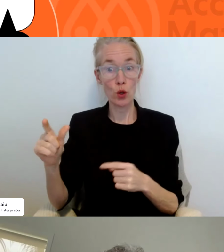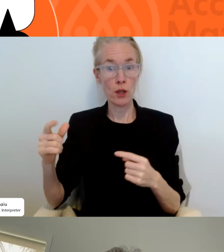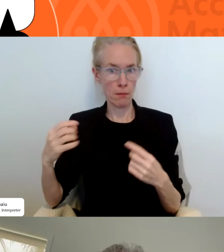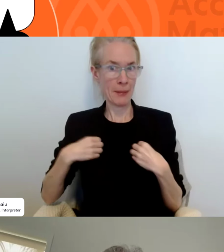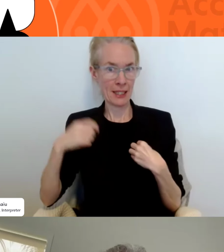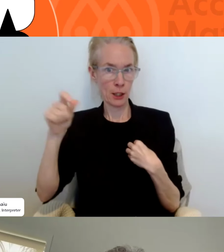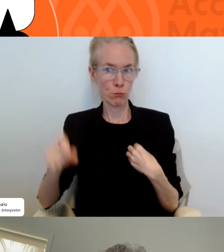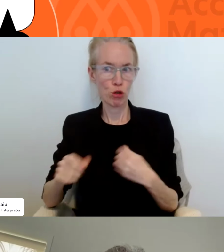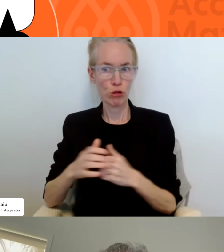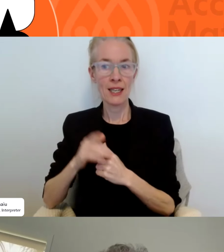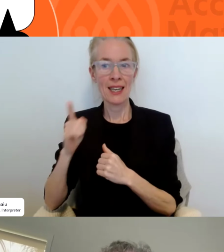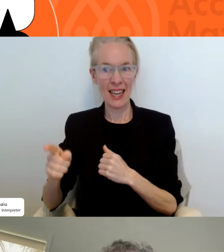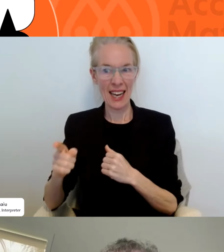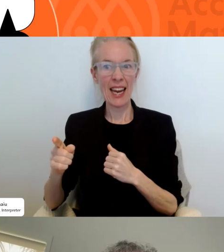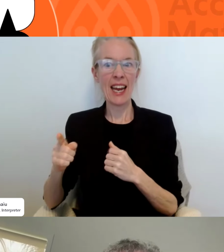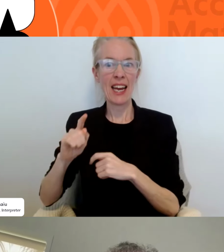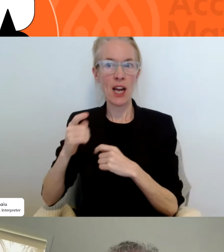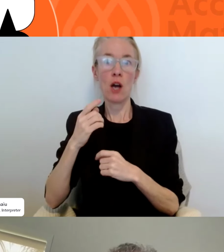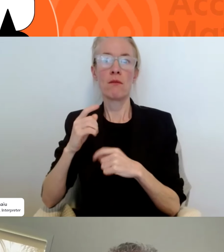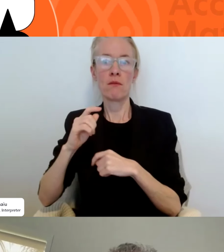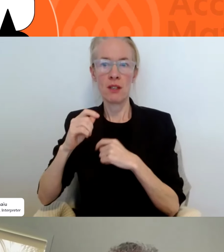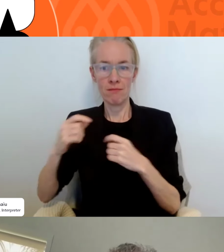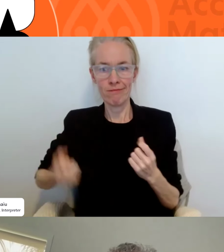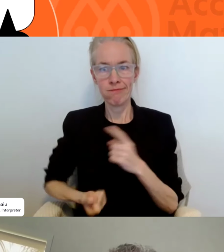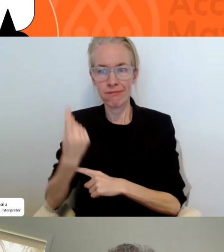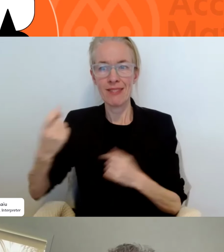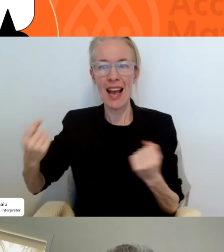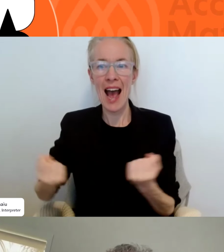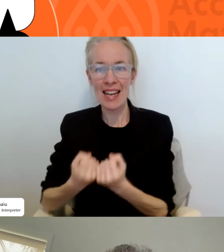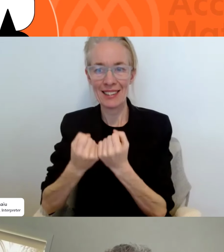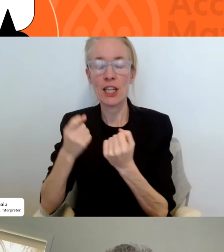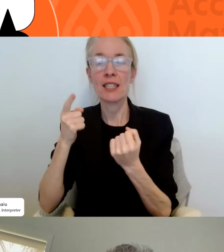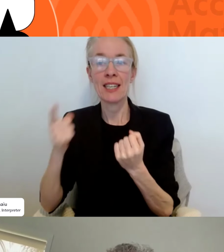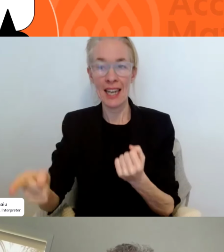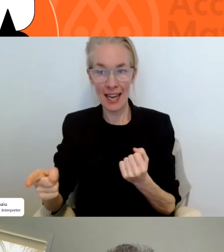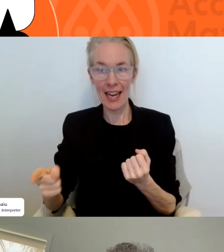and he will introduce the panelists. Just a reminder for the speakers